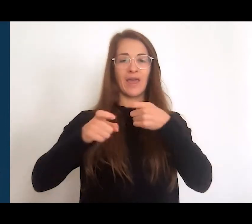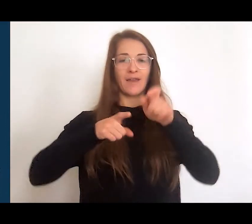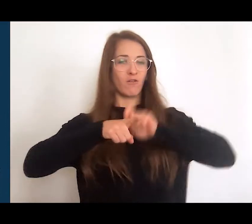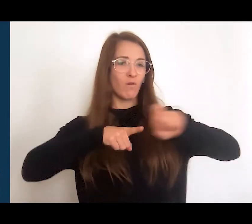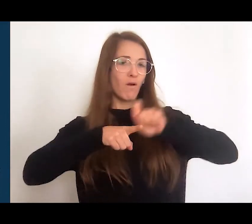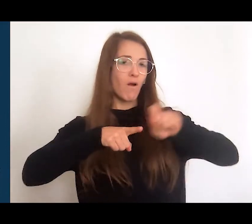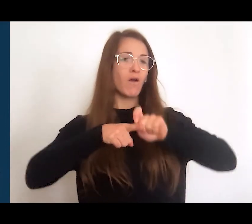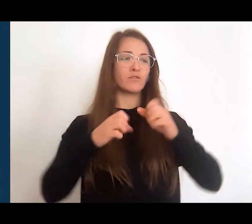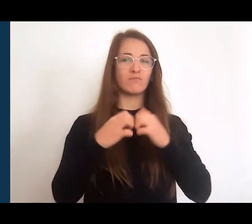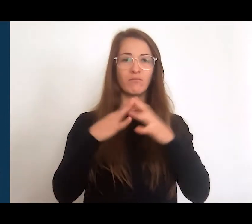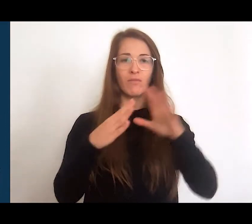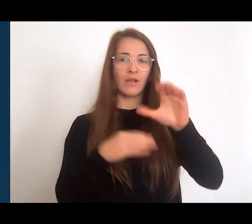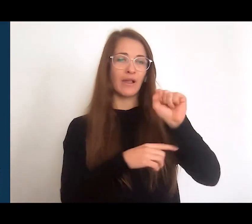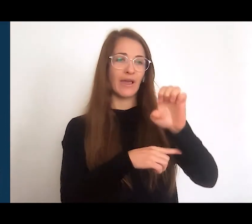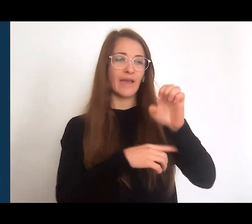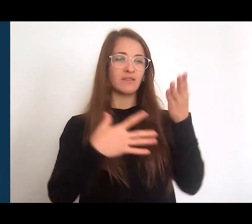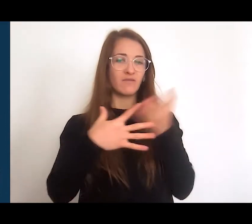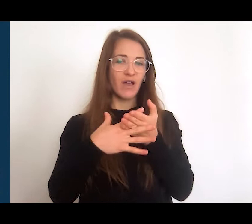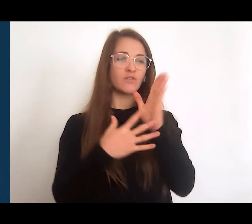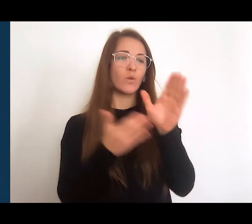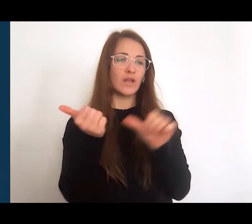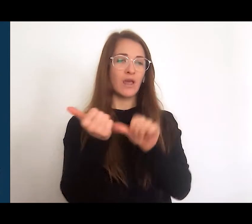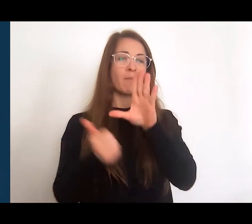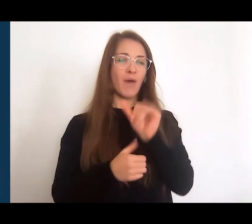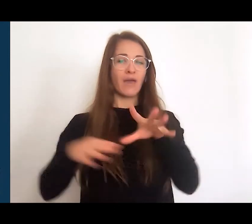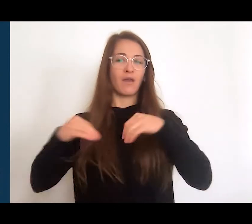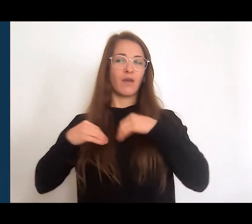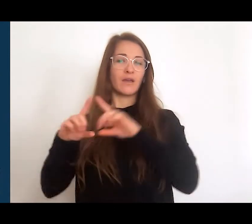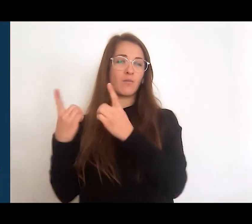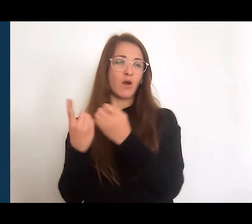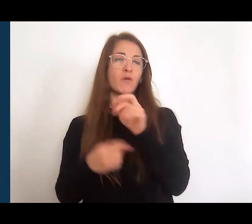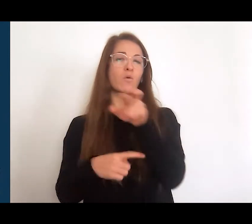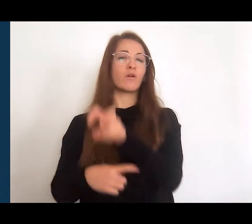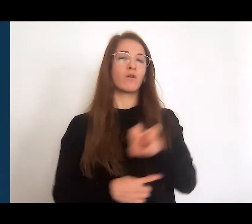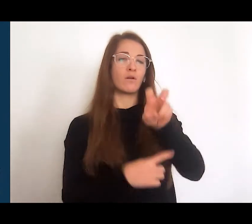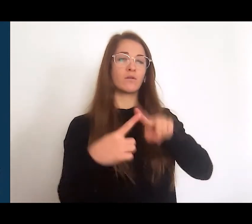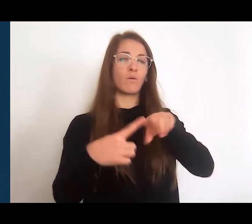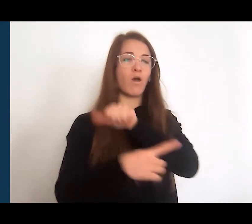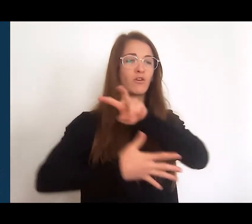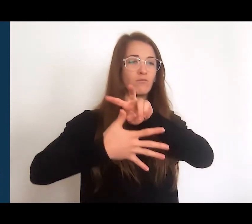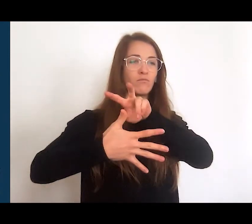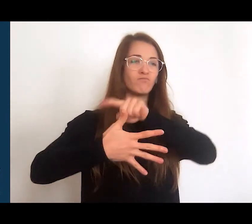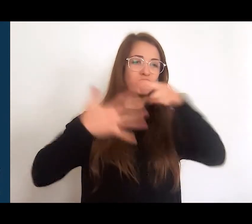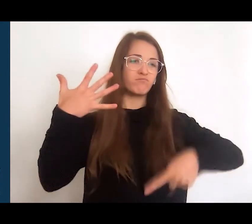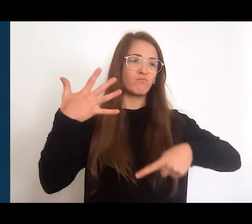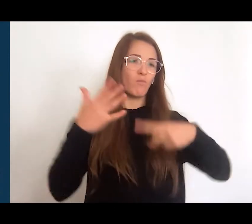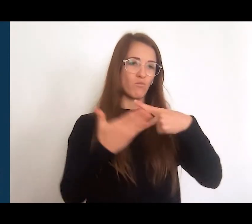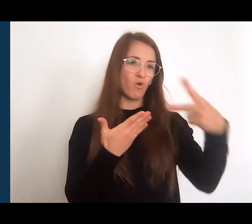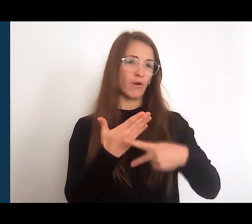IN THE DEPARTMENT AND HANDLE THE CALLS AND TRANSFER THEM TO THE